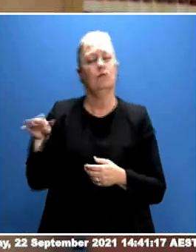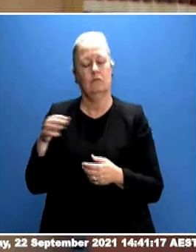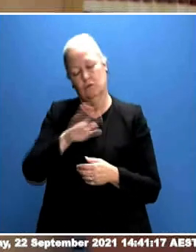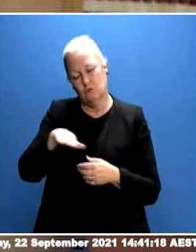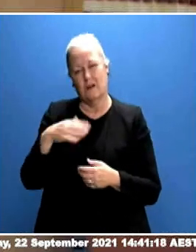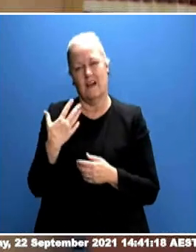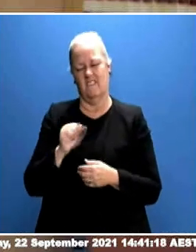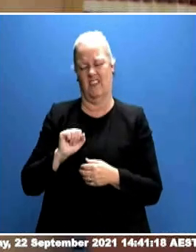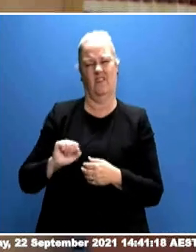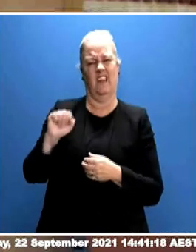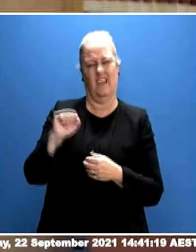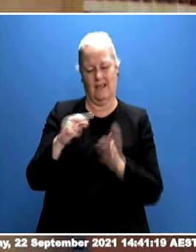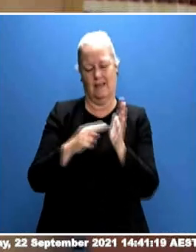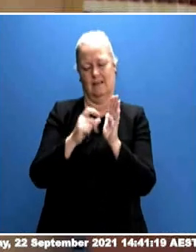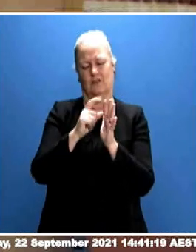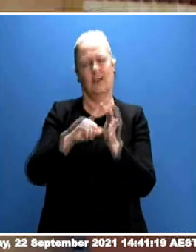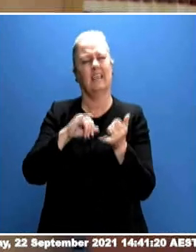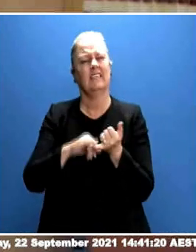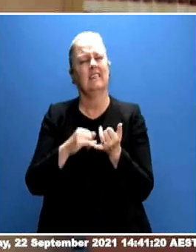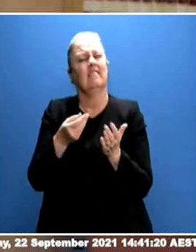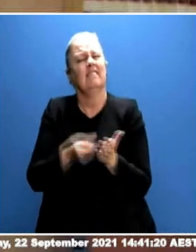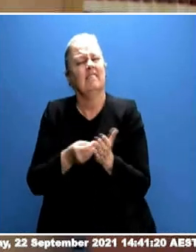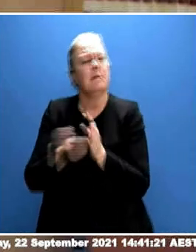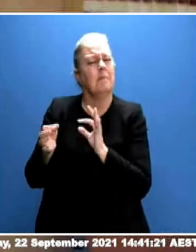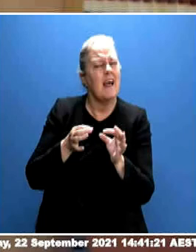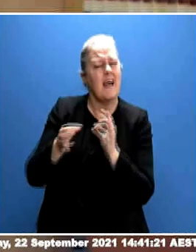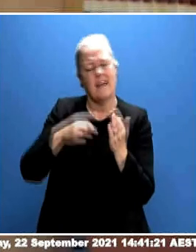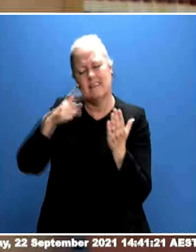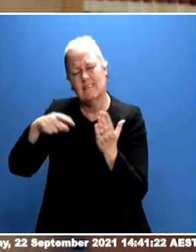so we make sure that their providers can access and come on site.